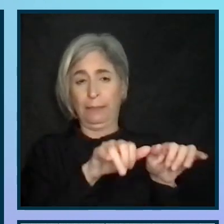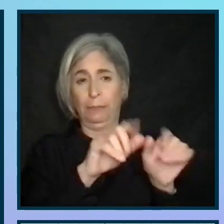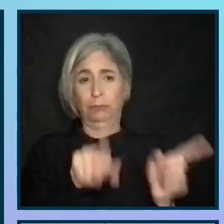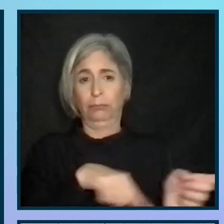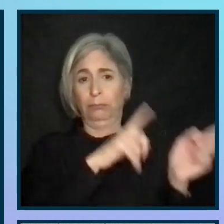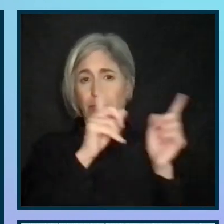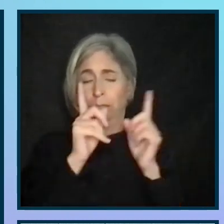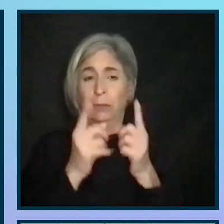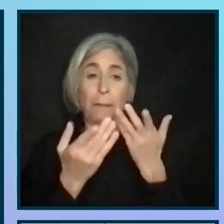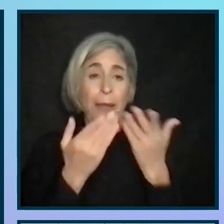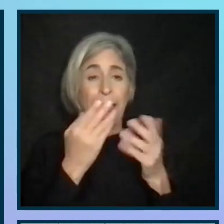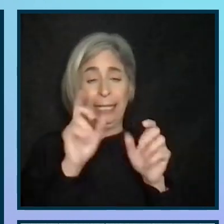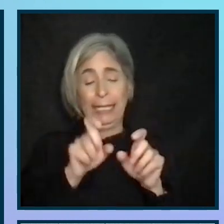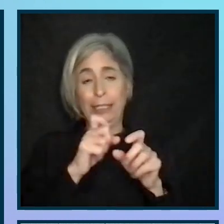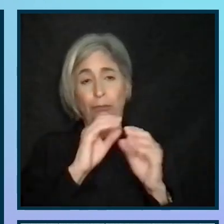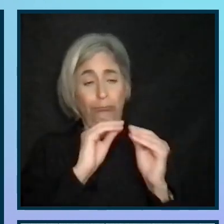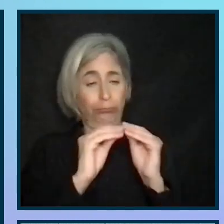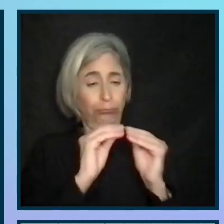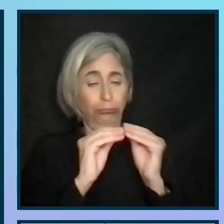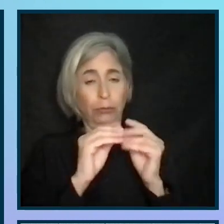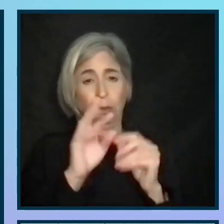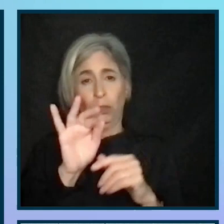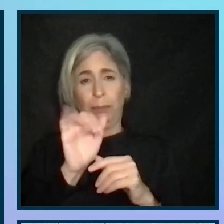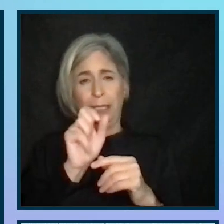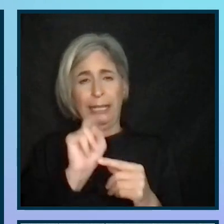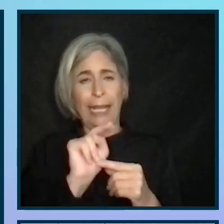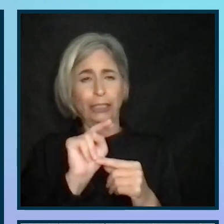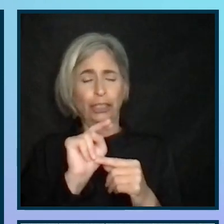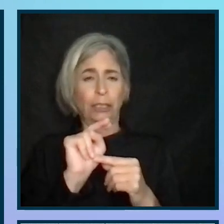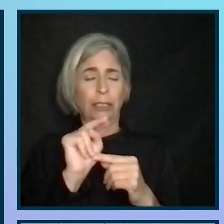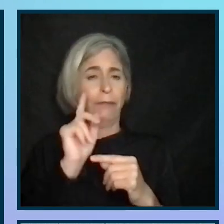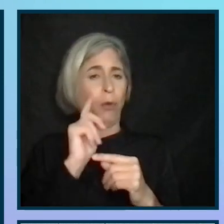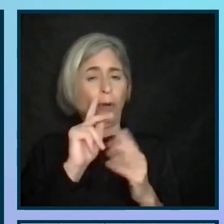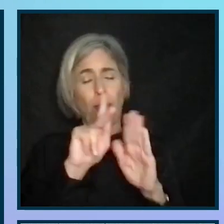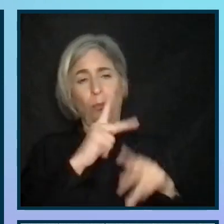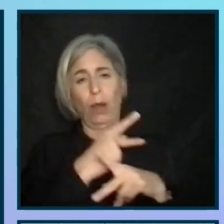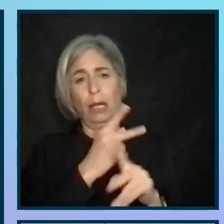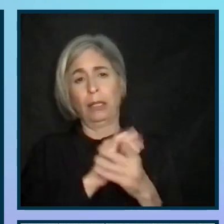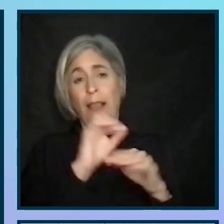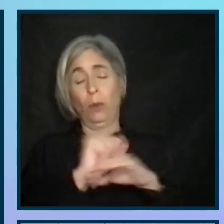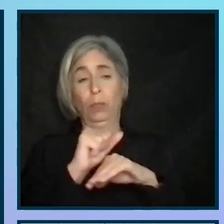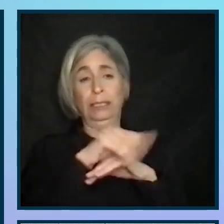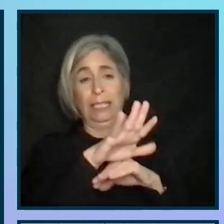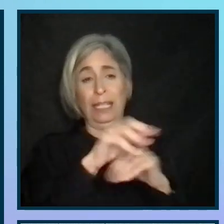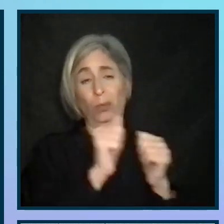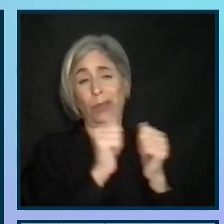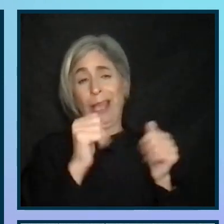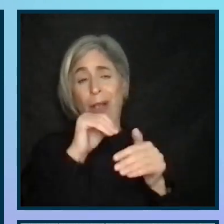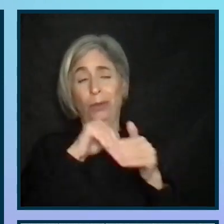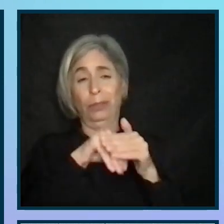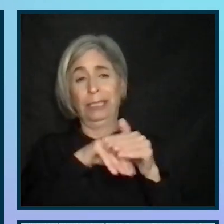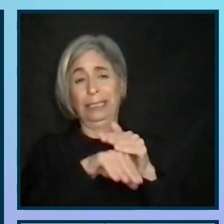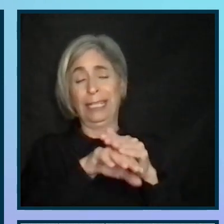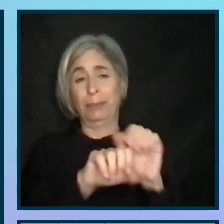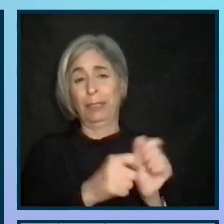You may need to do remediation product or project, excuse me, for products that were shipped without accessibility requirements.